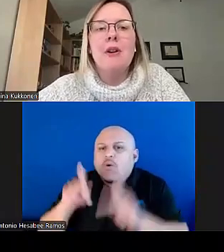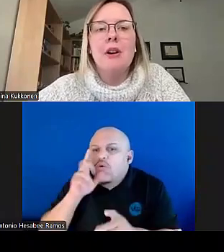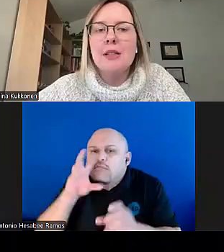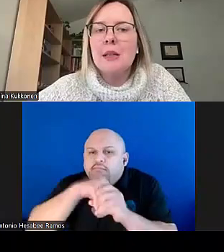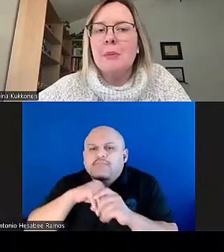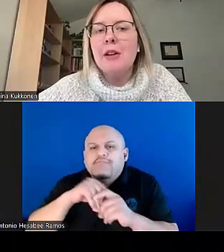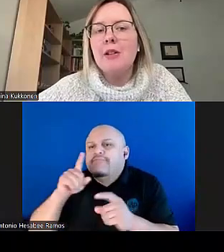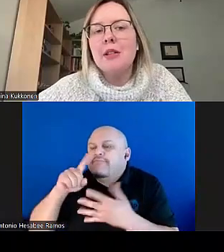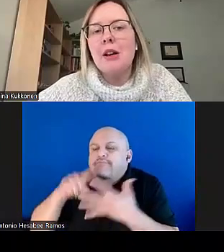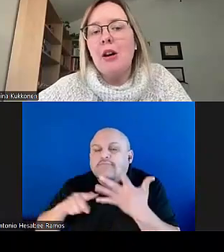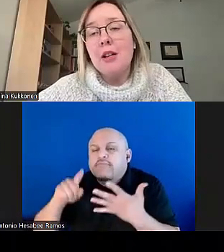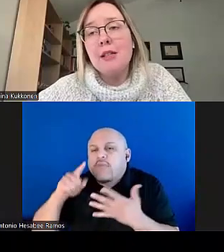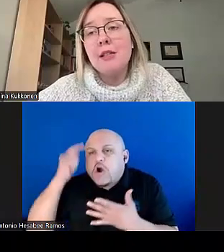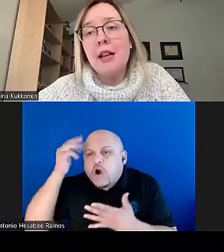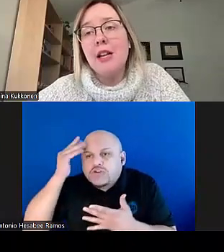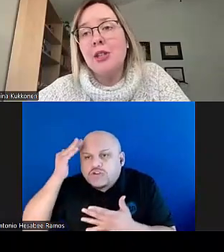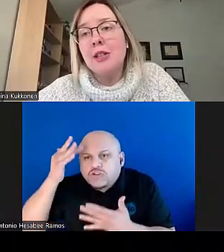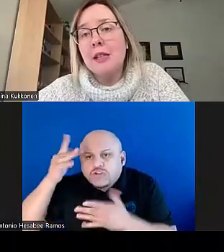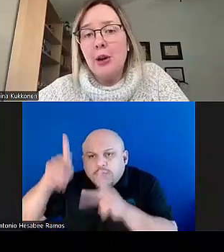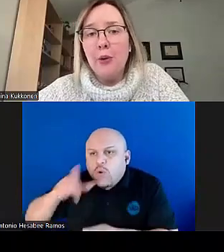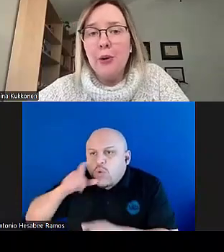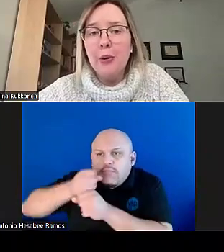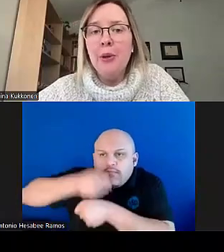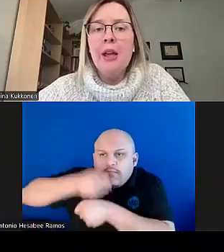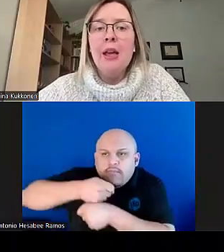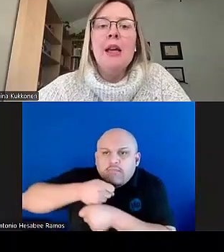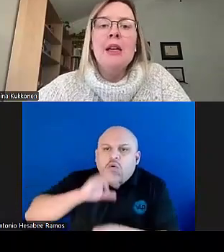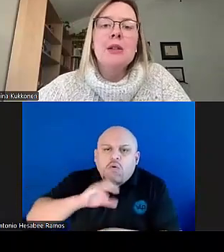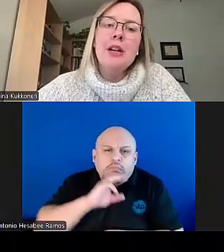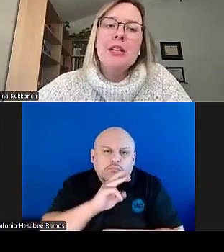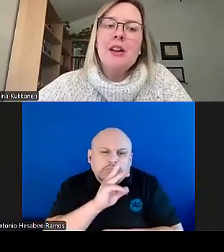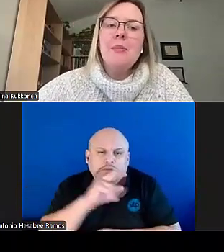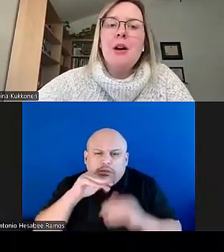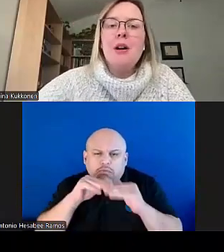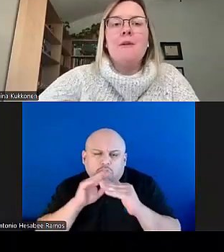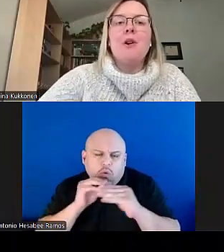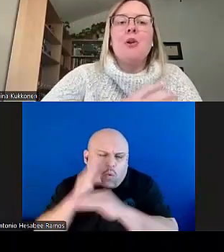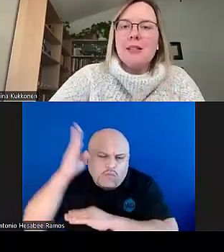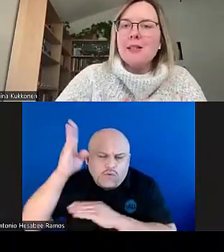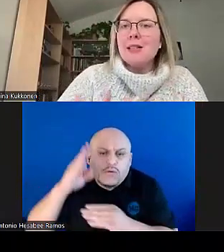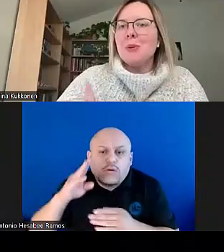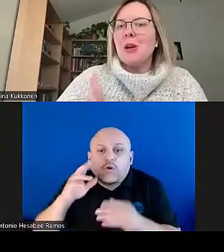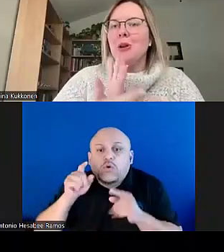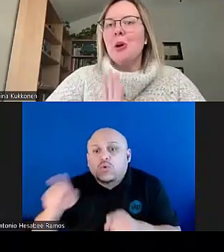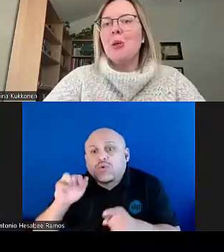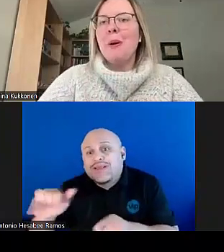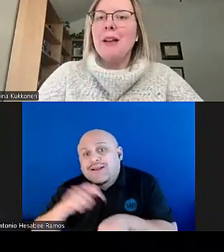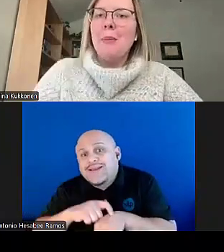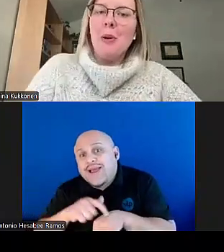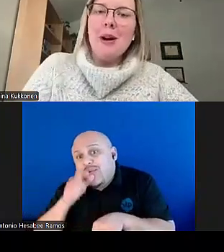autistic makers and artists aged 16 and over. So in a term of crisis, as we all know, the pandemic